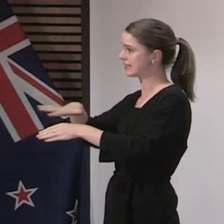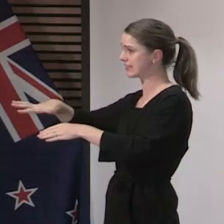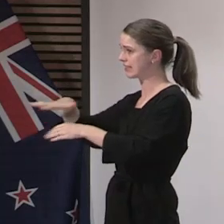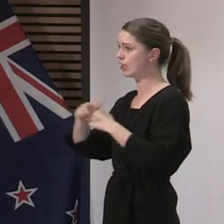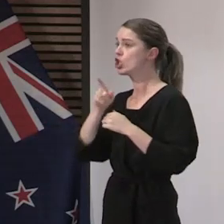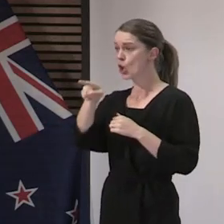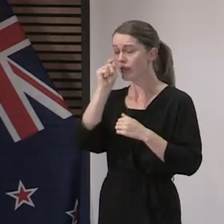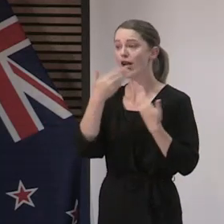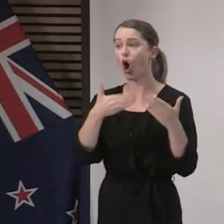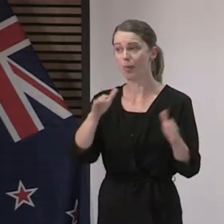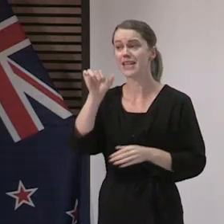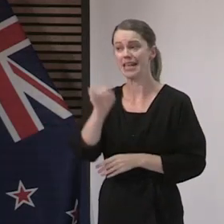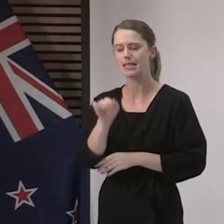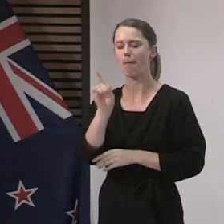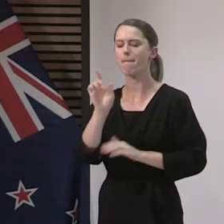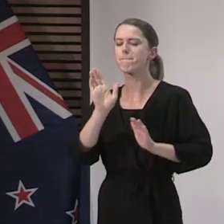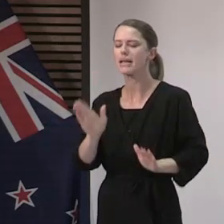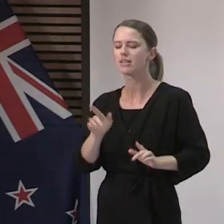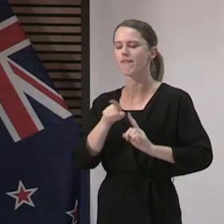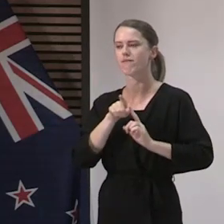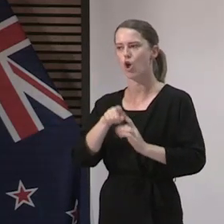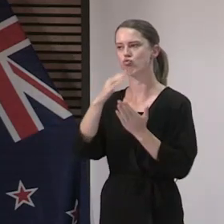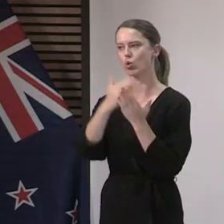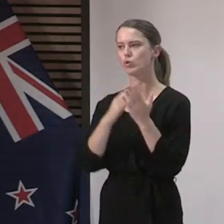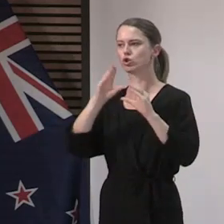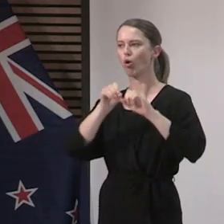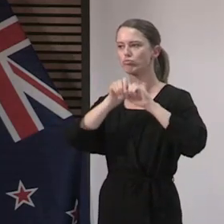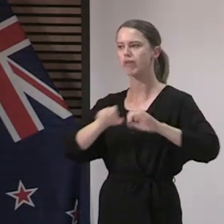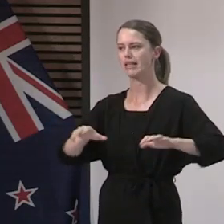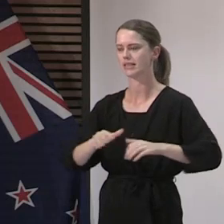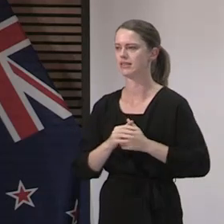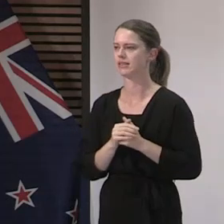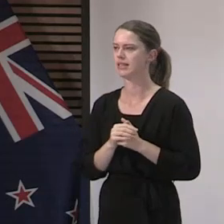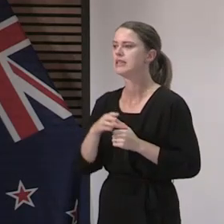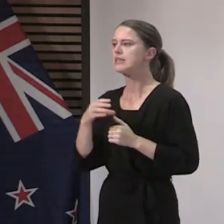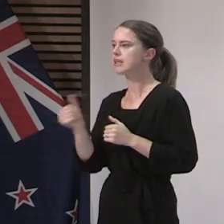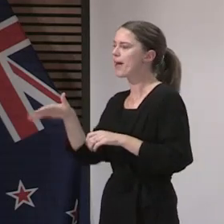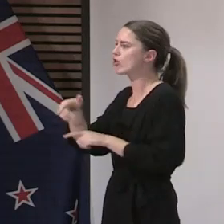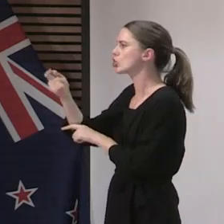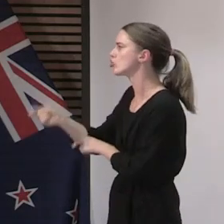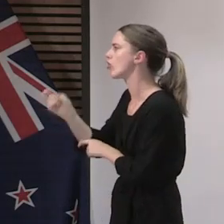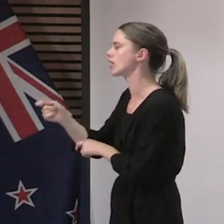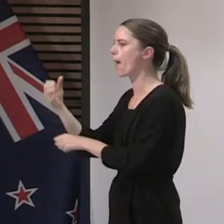Covid-19 has spread in workplaces, so the quid pro quo of being able to open is